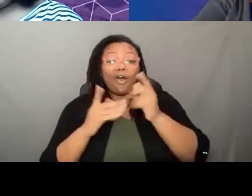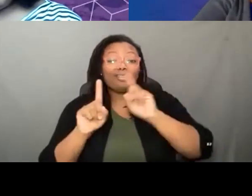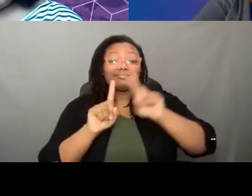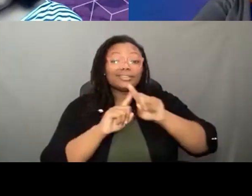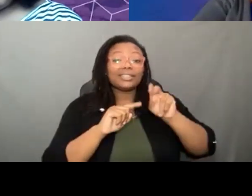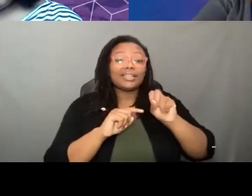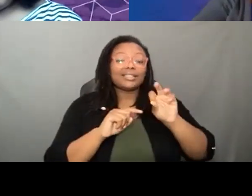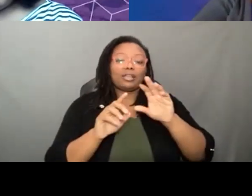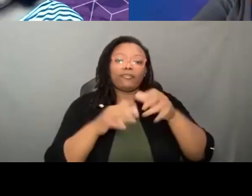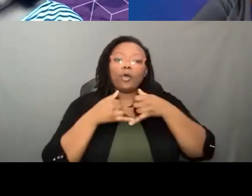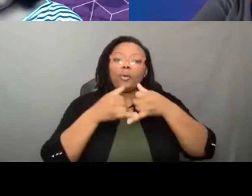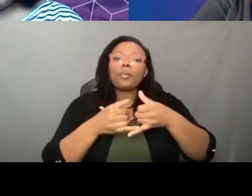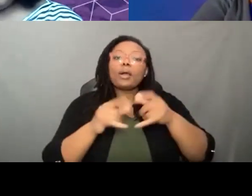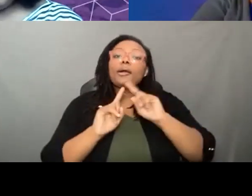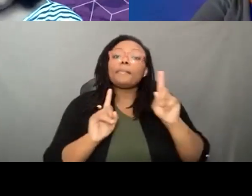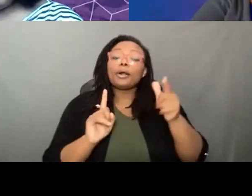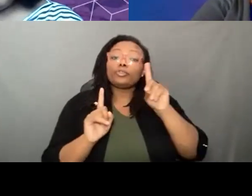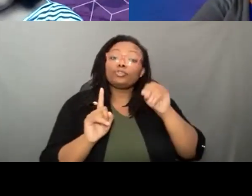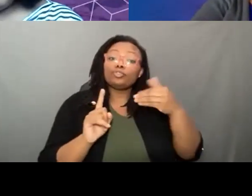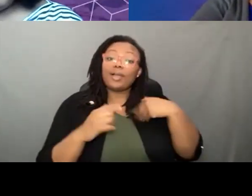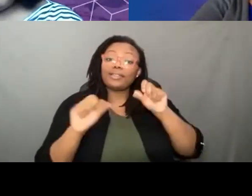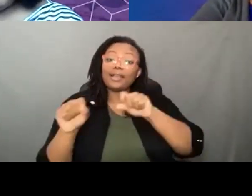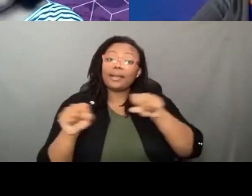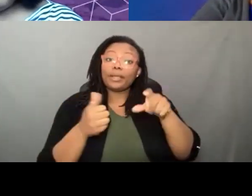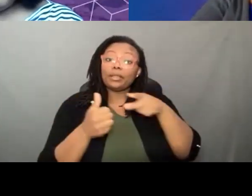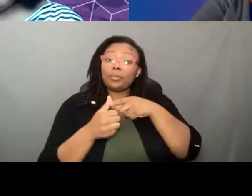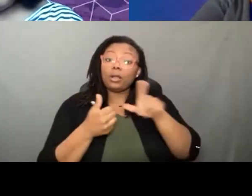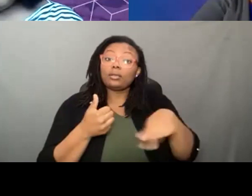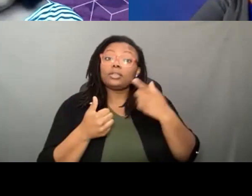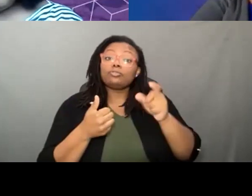However, you do have the ability, one, to request more.